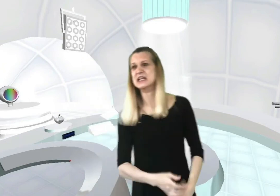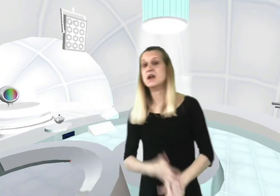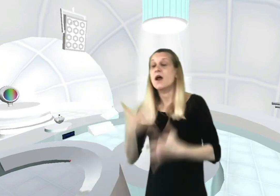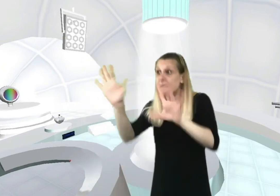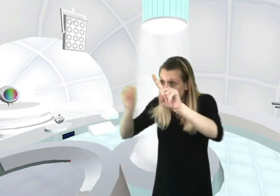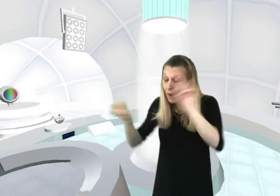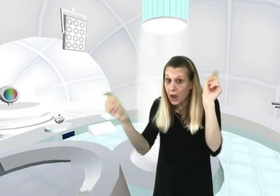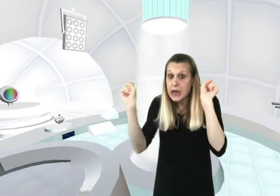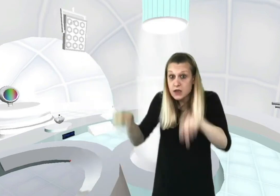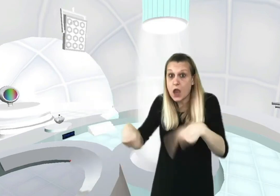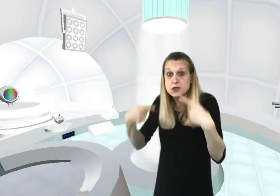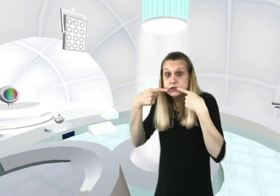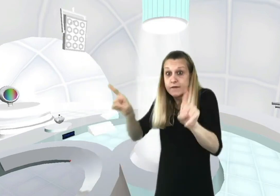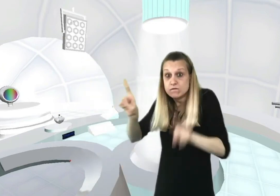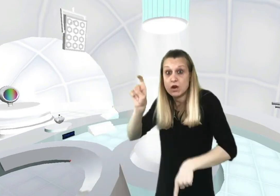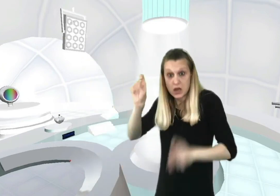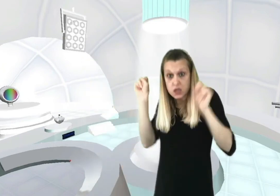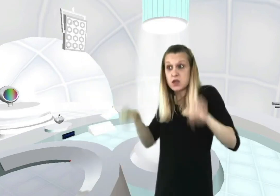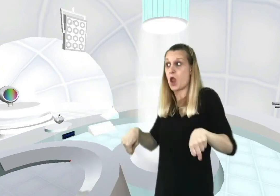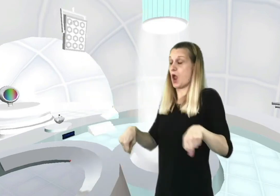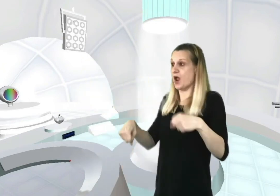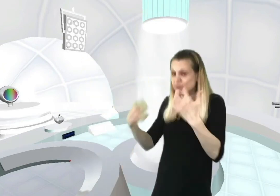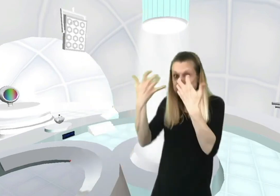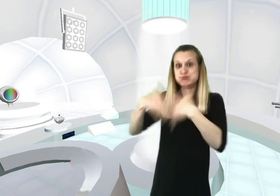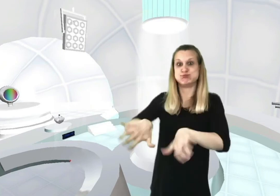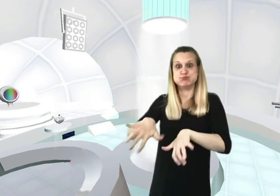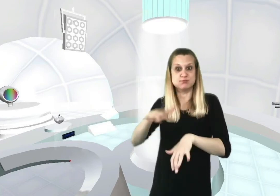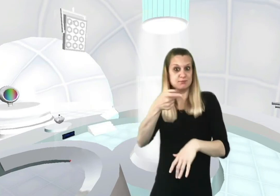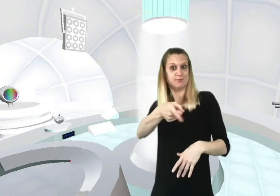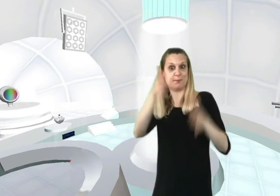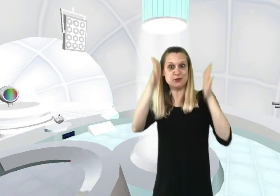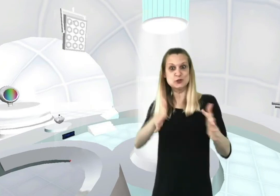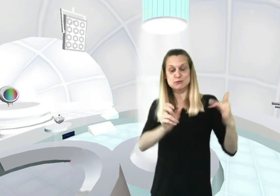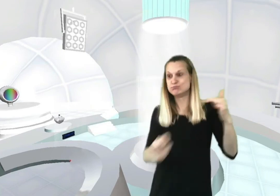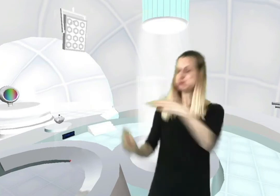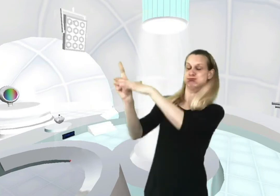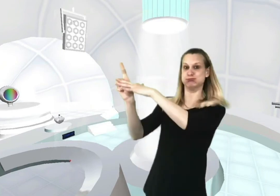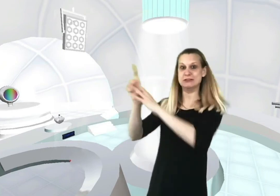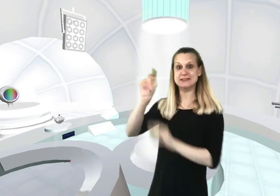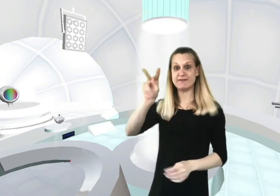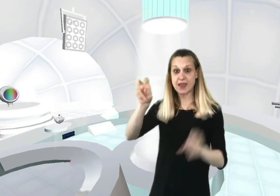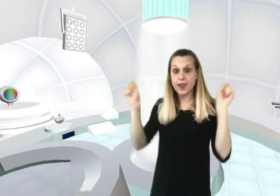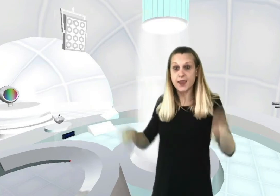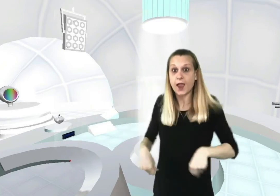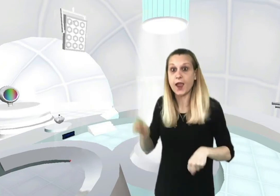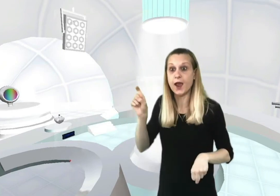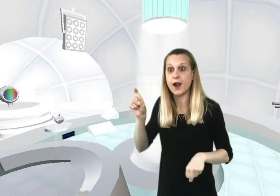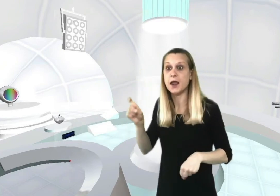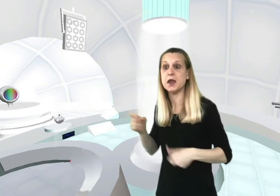"But could it be done?"